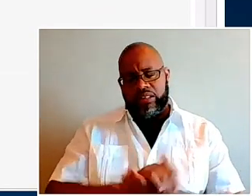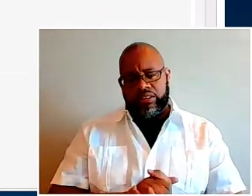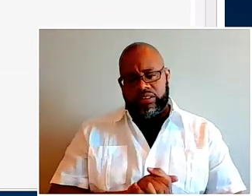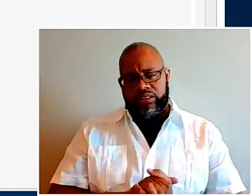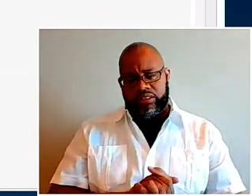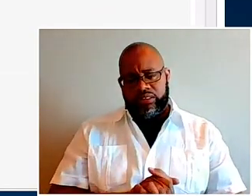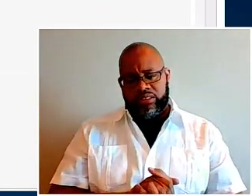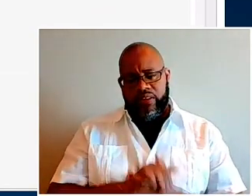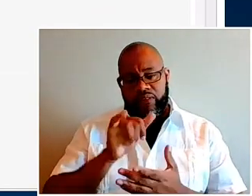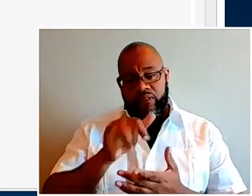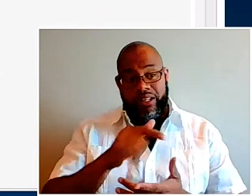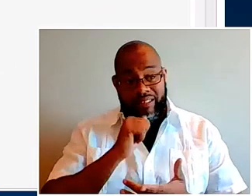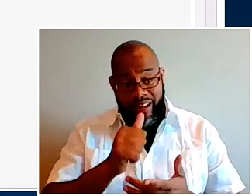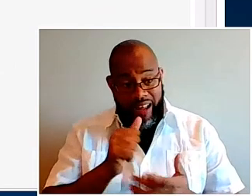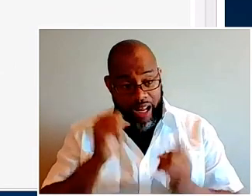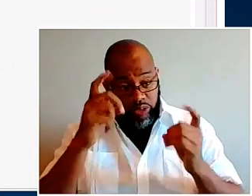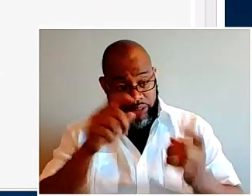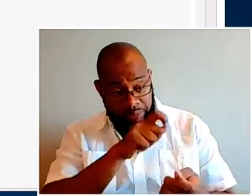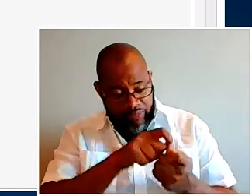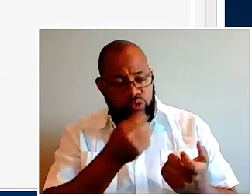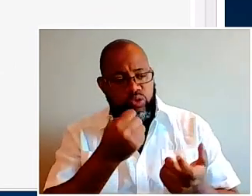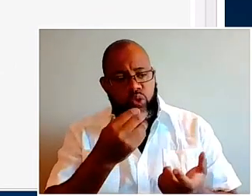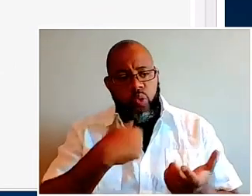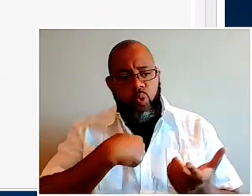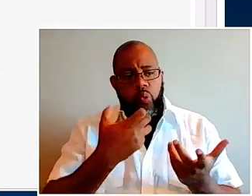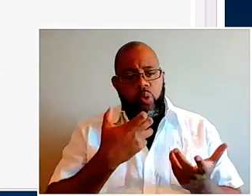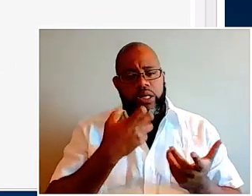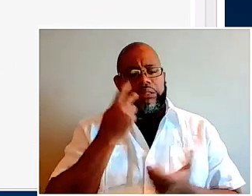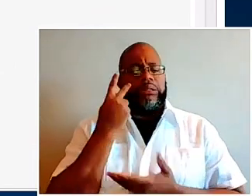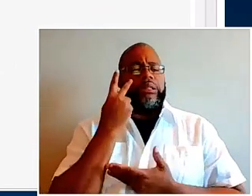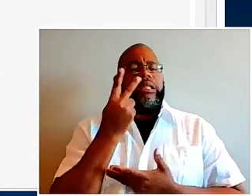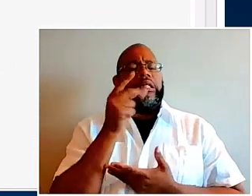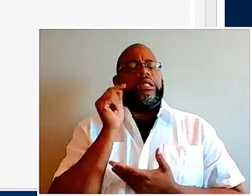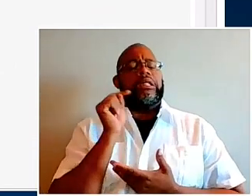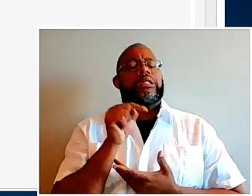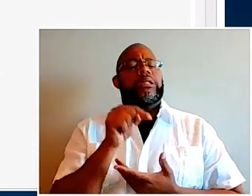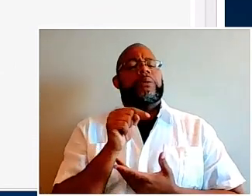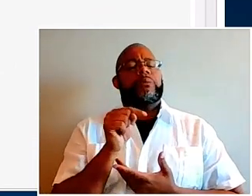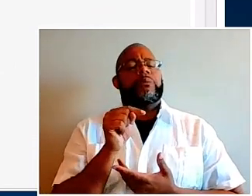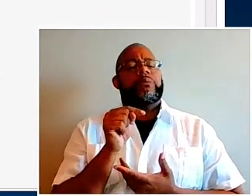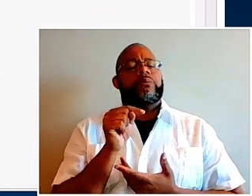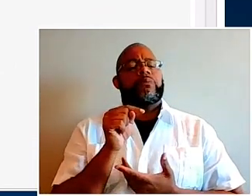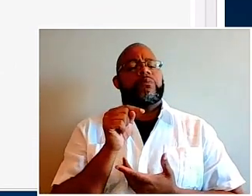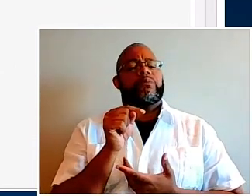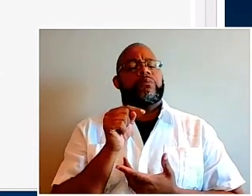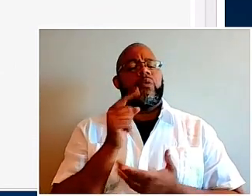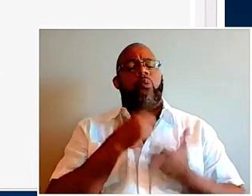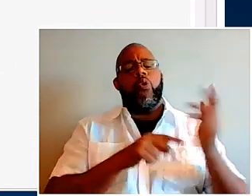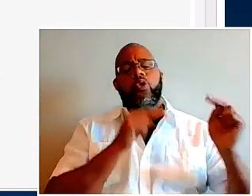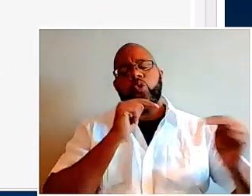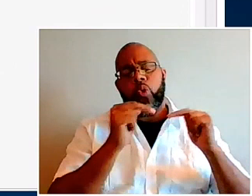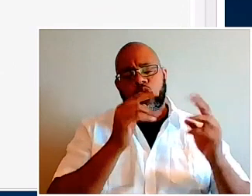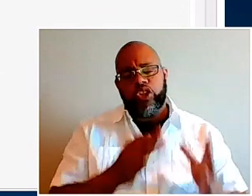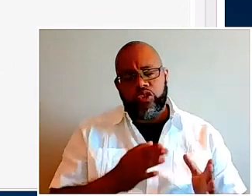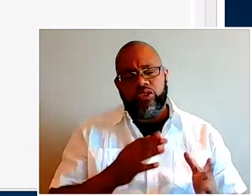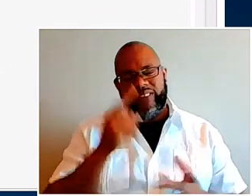education-specific. So we want to see what the negotiators are thinking about putting